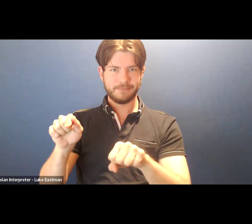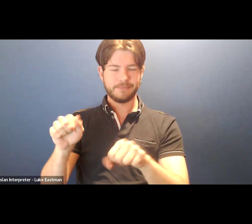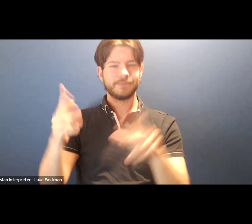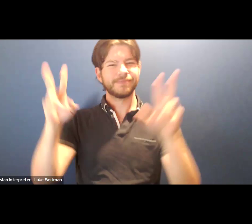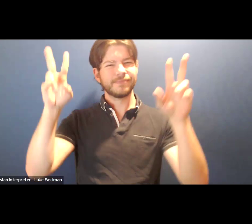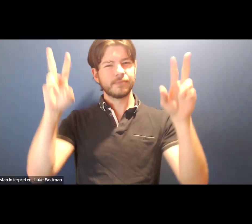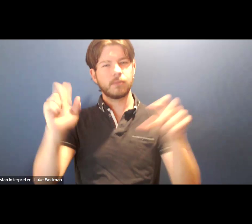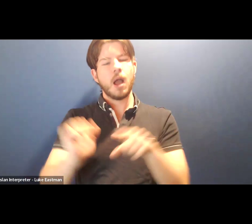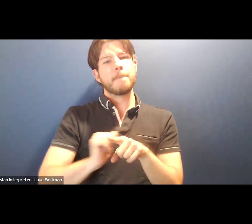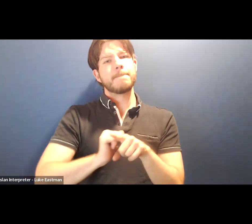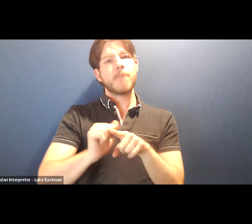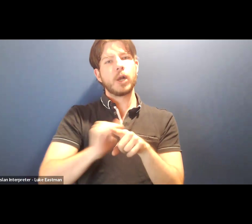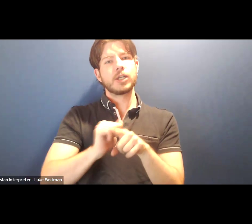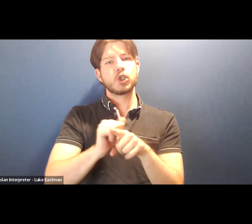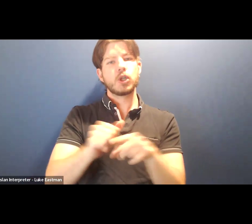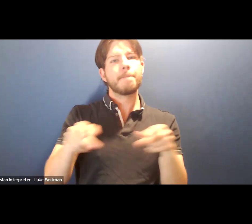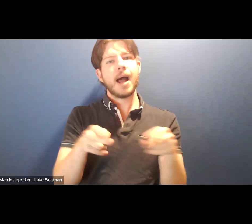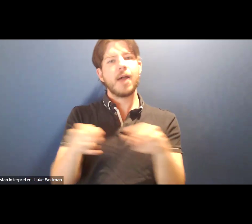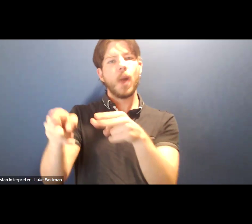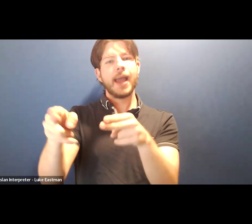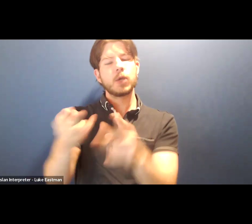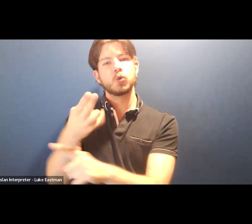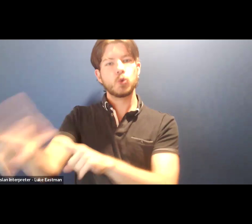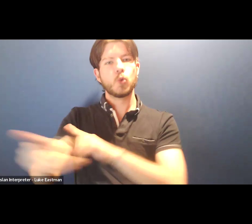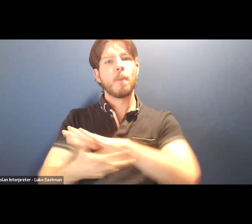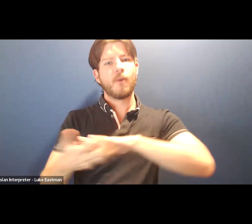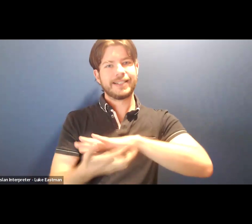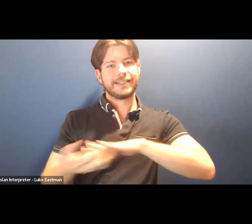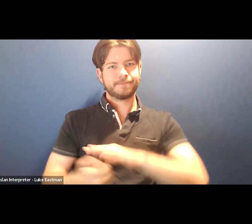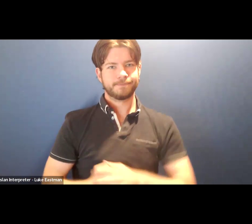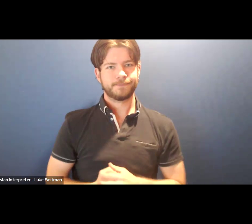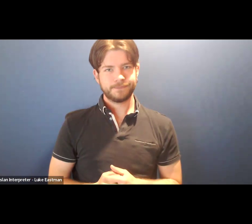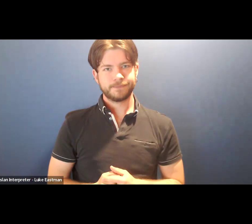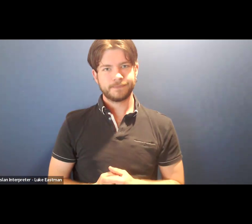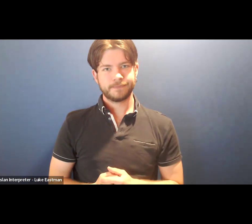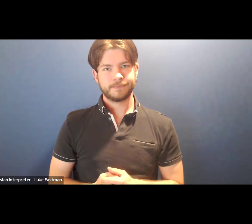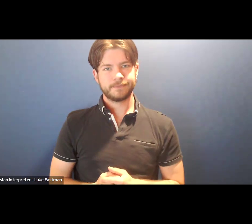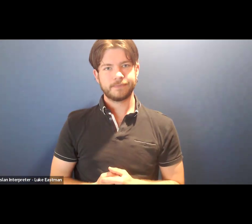Pathway to